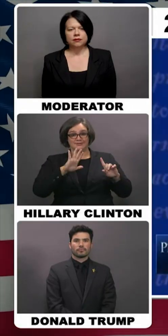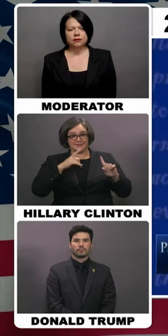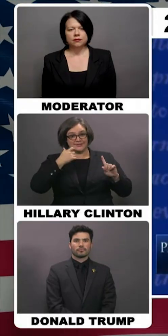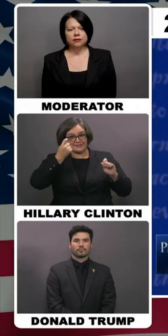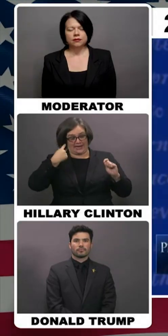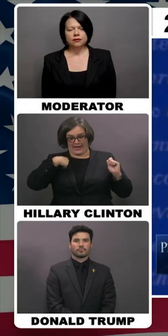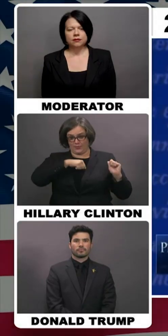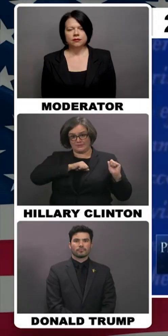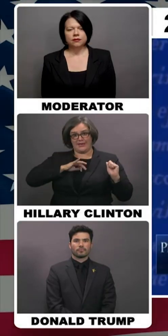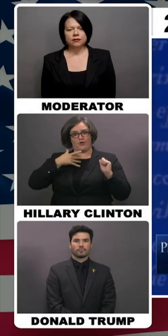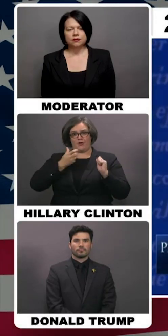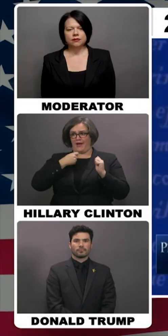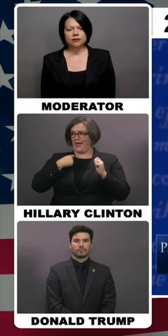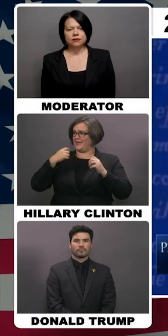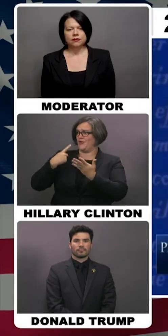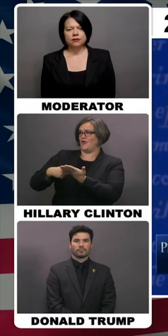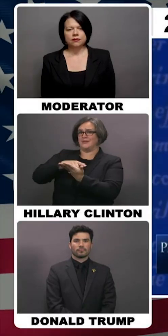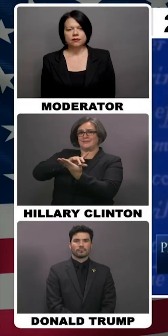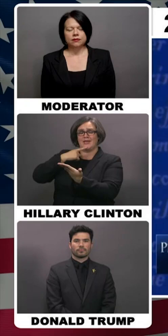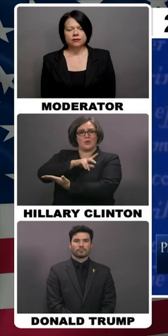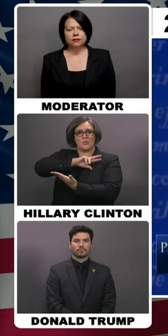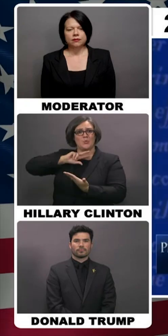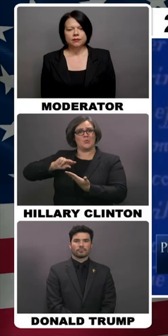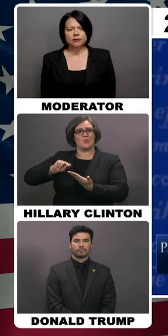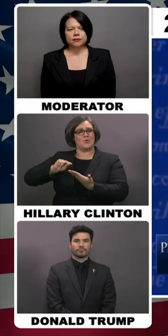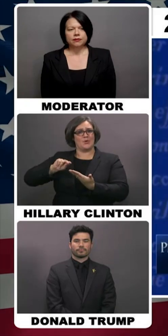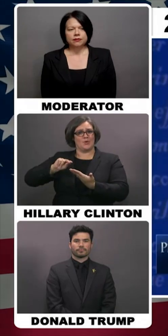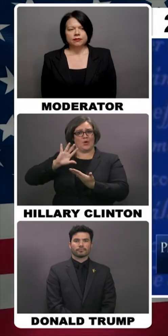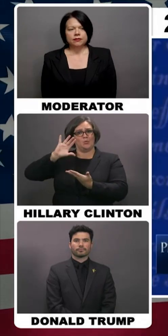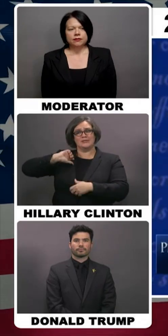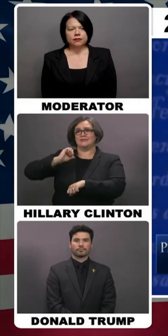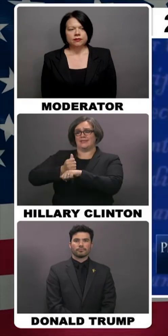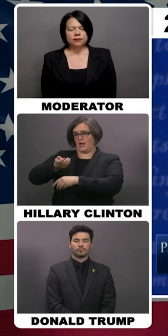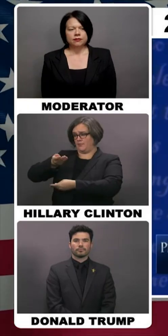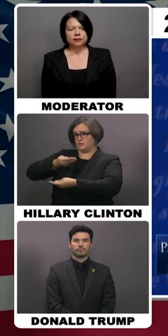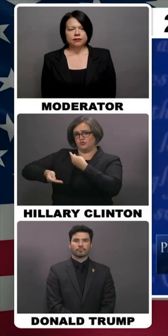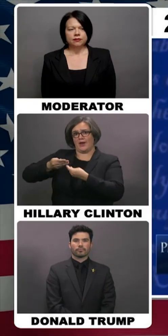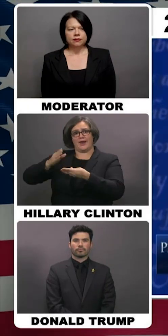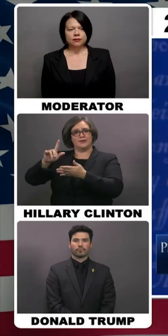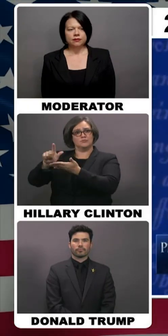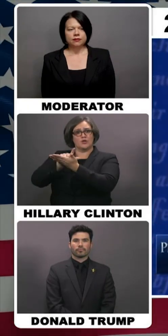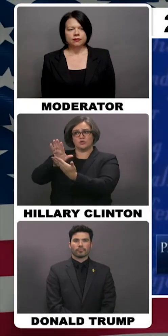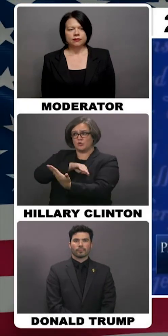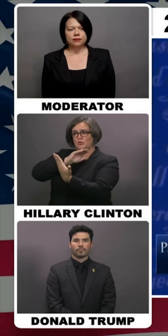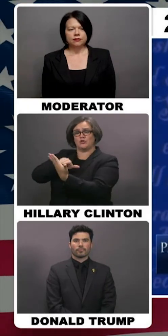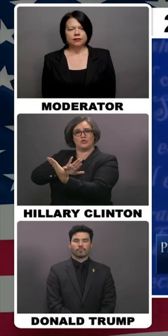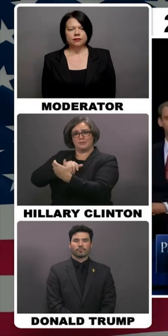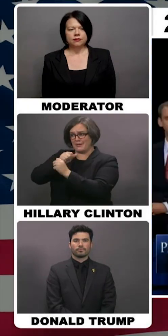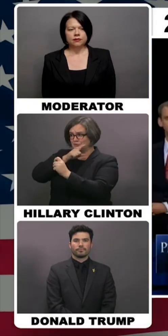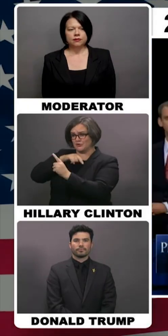and that I would have a, a trade prosecutor to make sure that we don't get taken advantage of